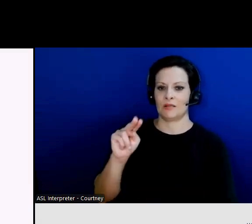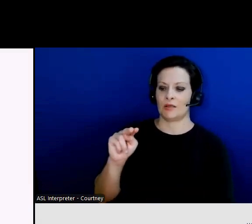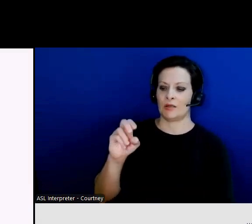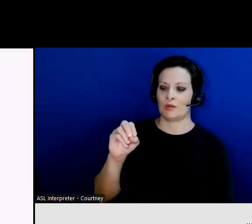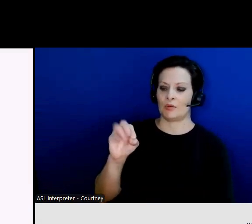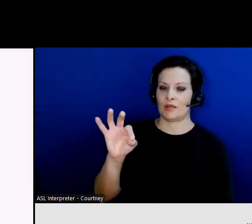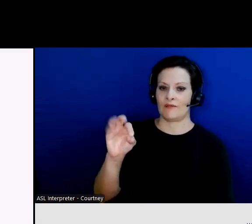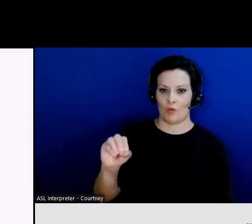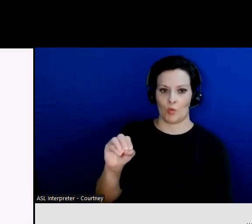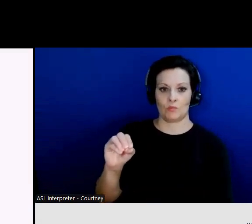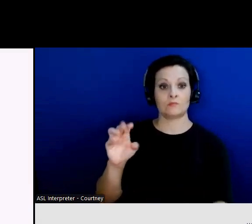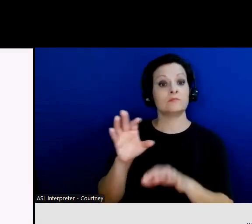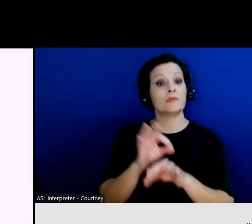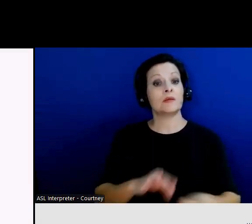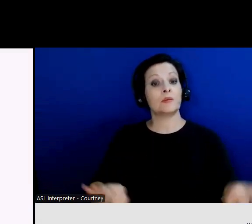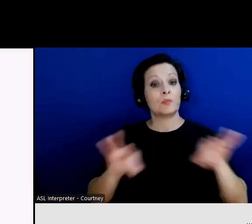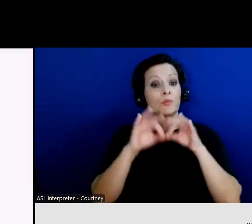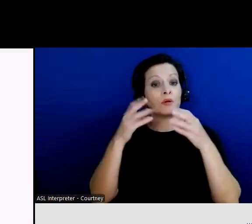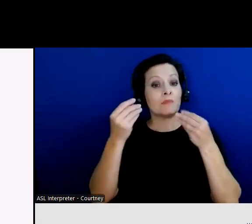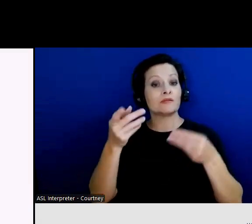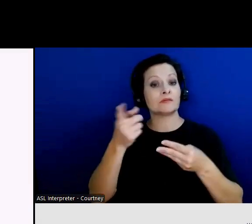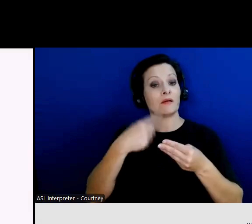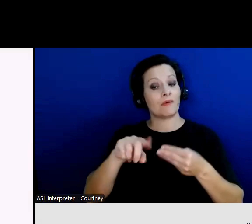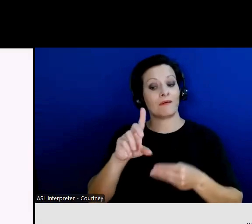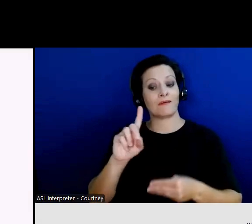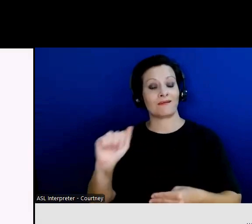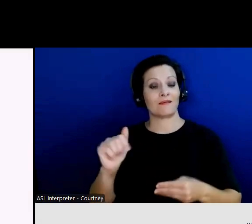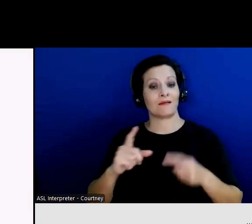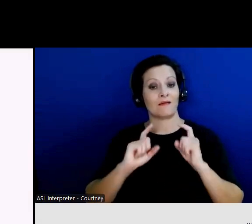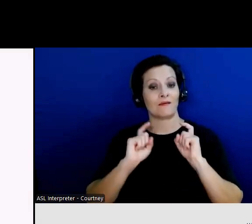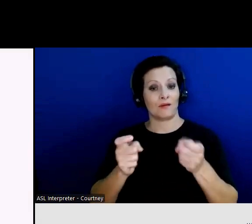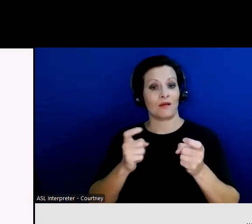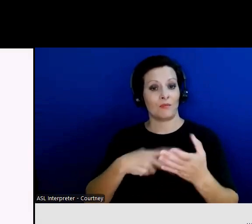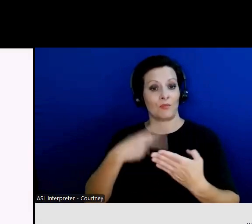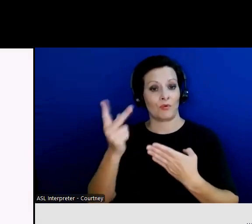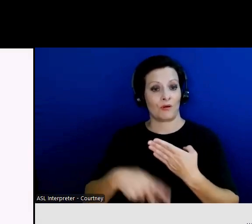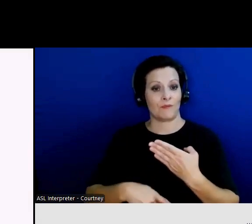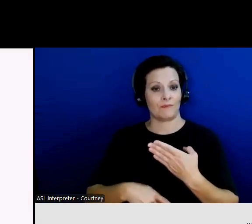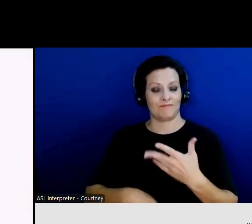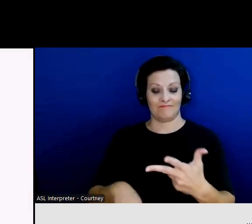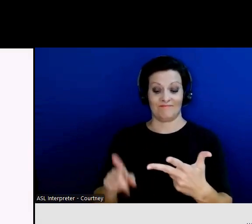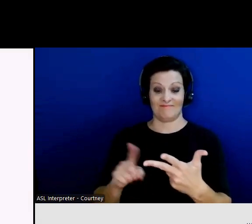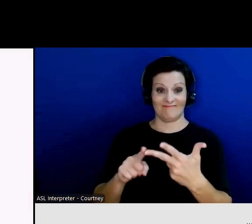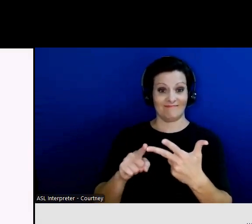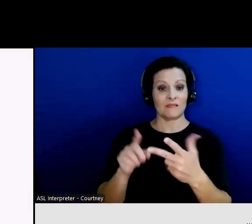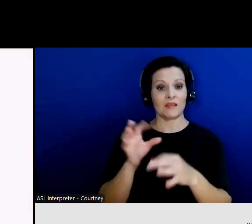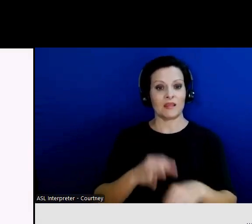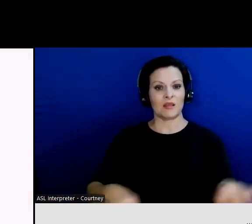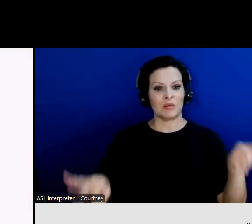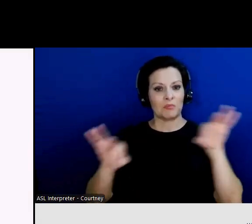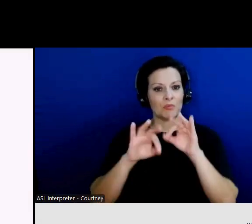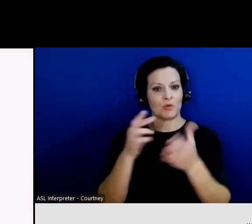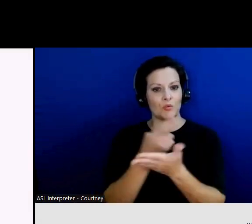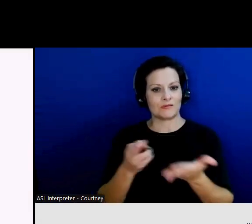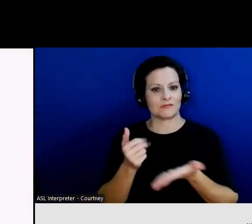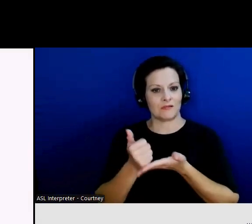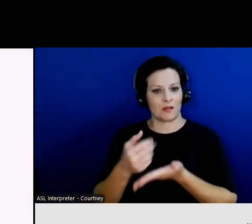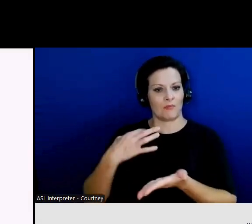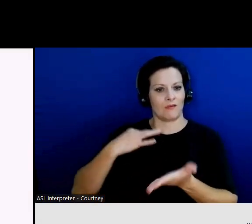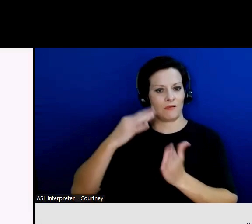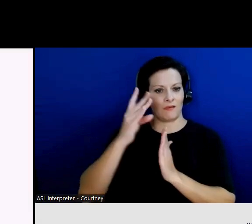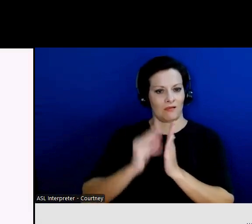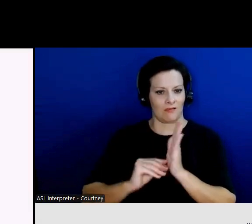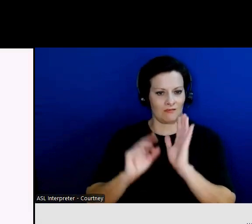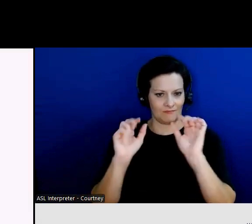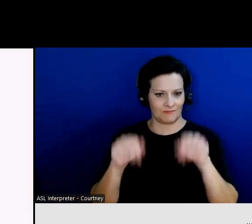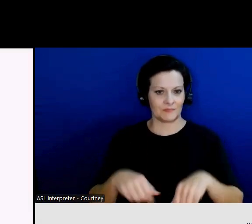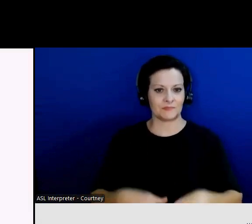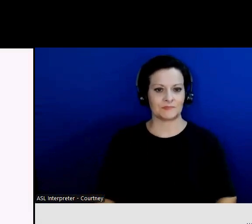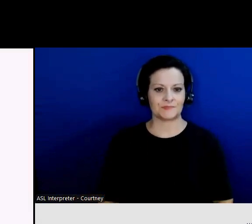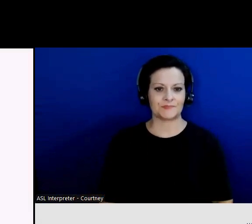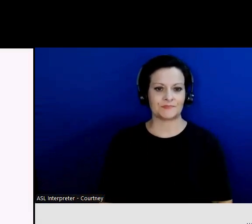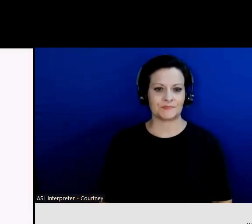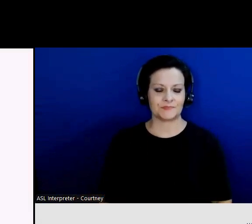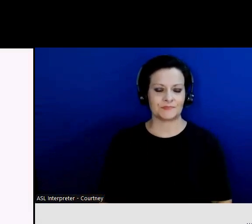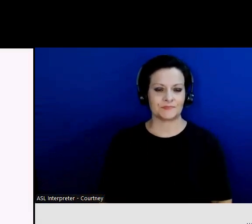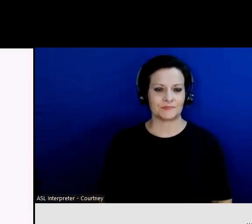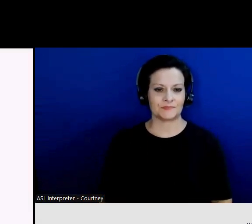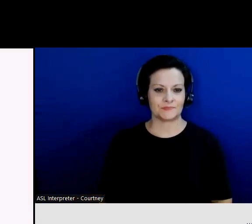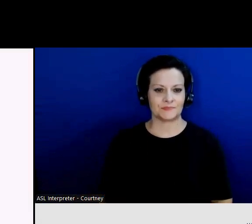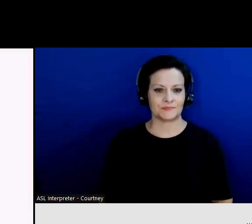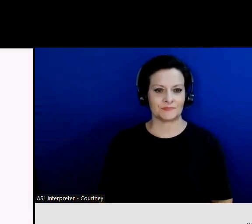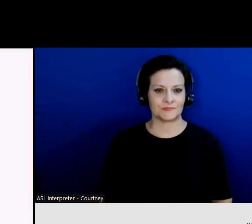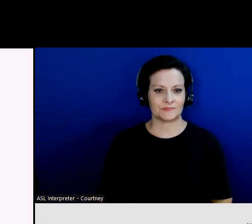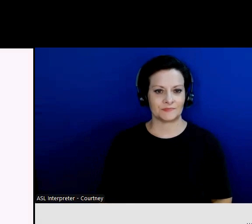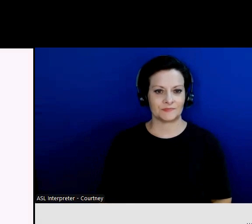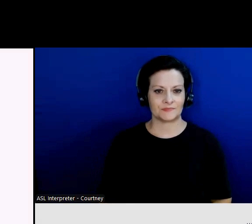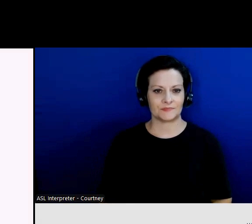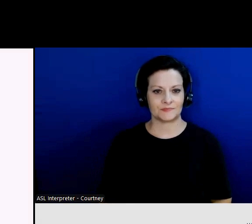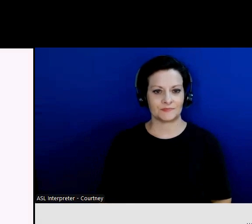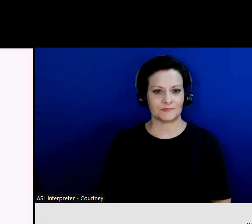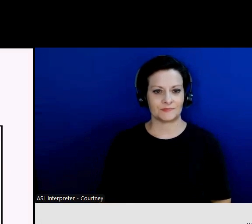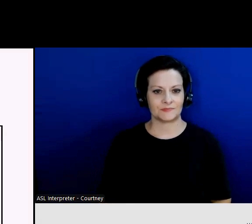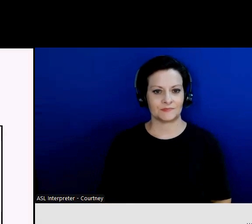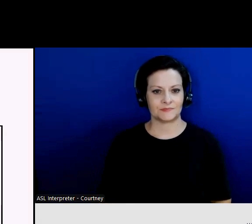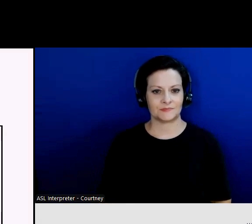Disability Grant Program, and important resources that can help you complete your application.